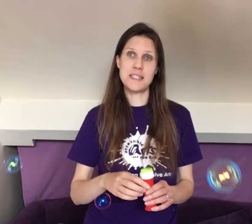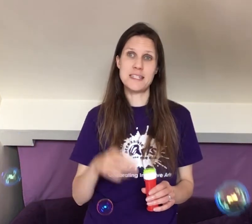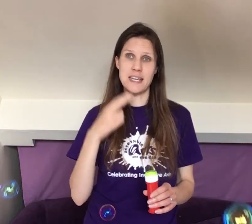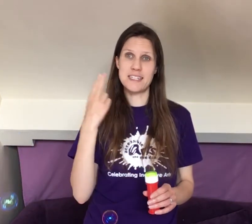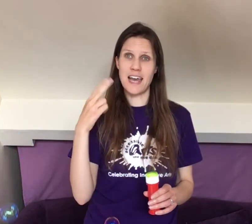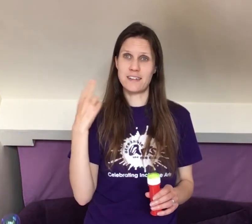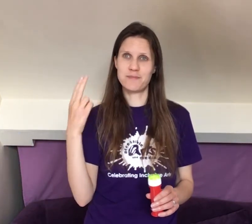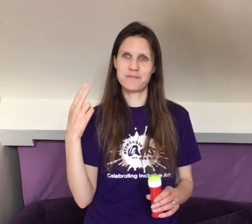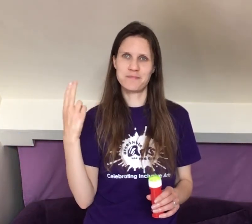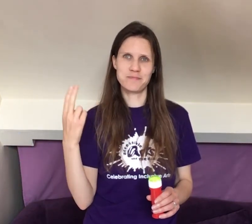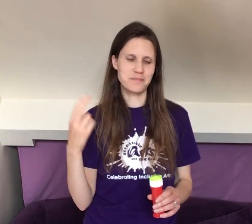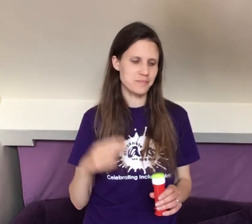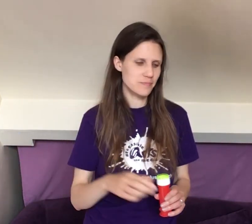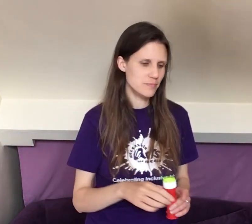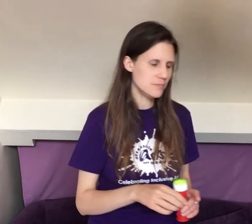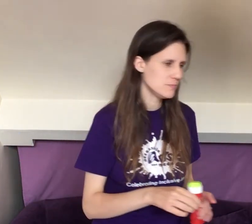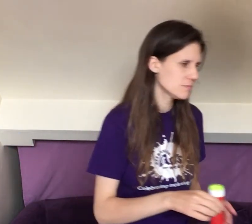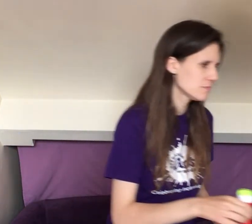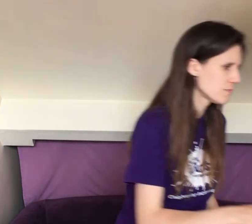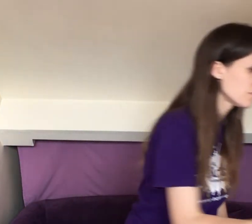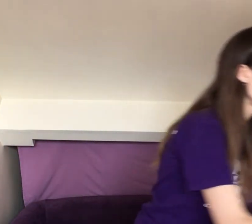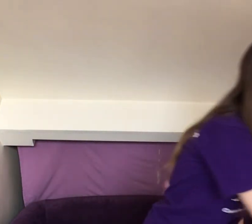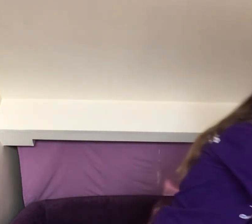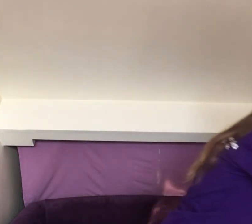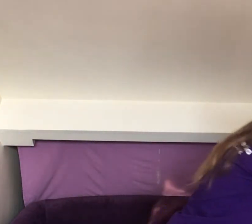And then we sing it again.